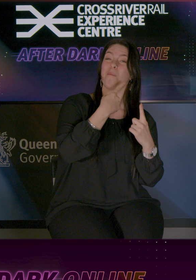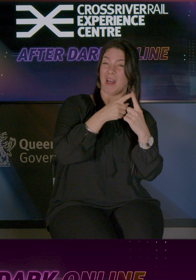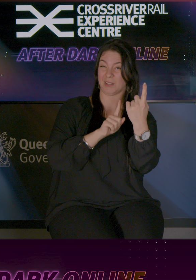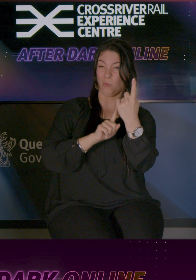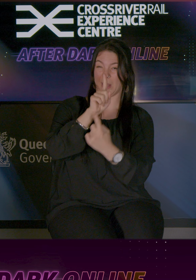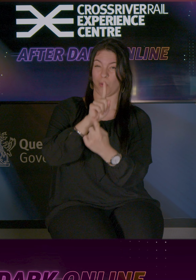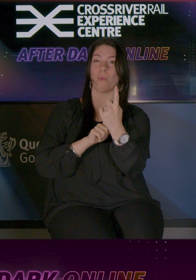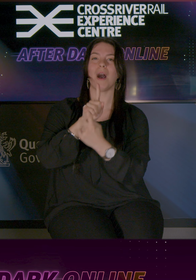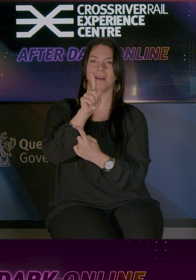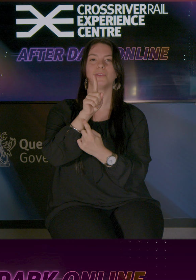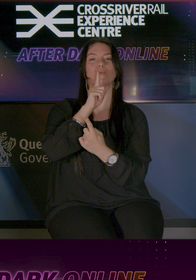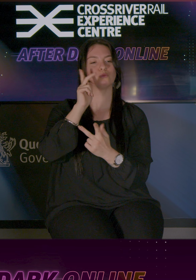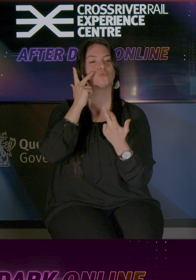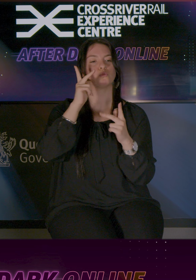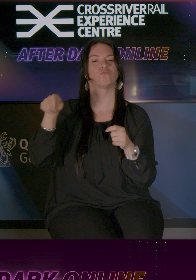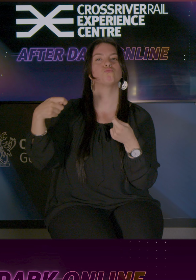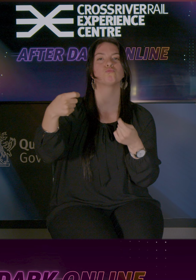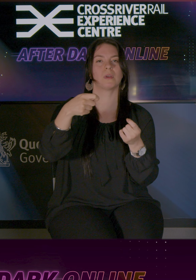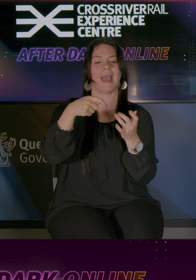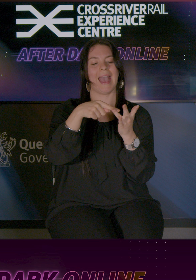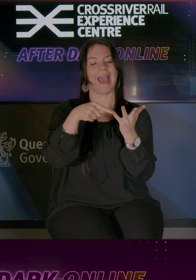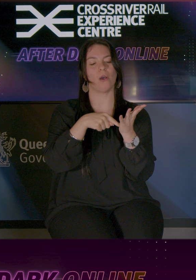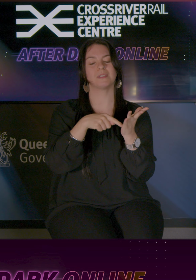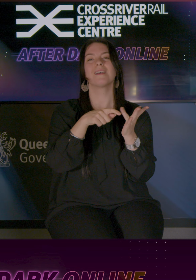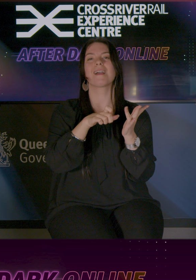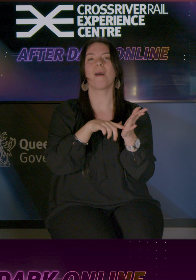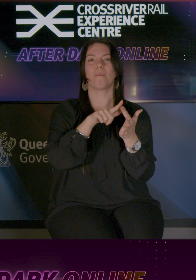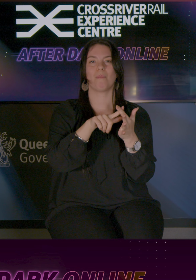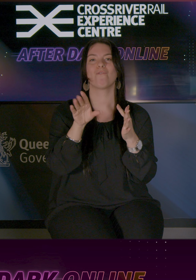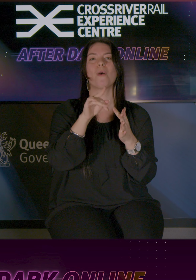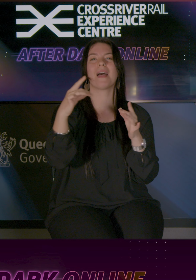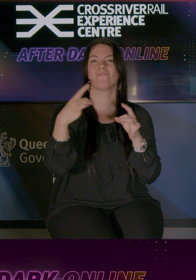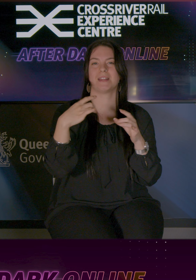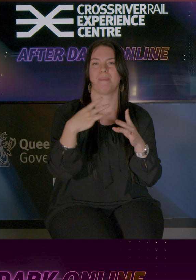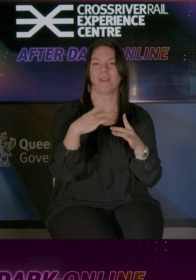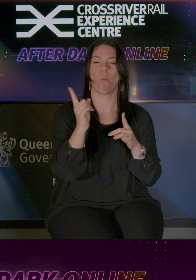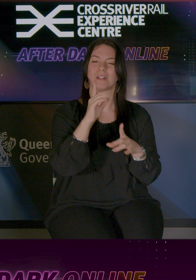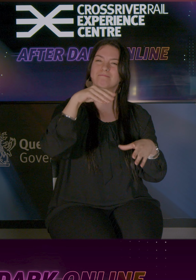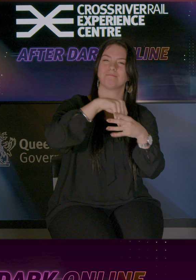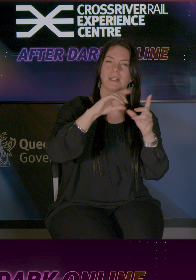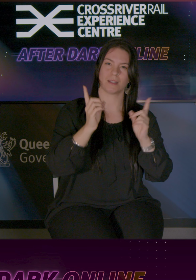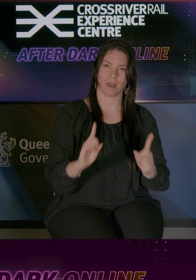the outcomes of that feedback what has been and put in station design and some of the challenges